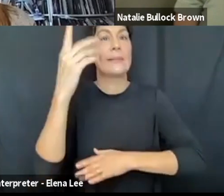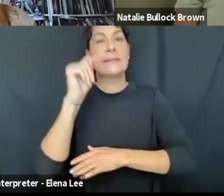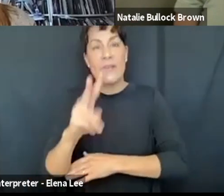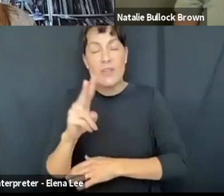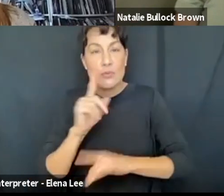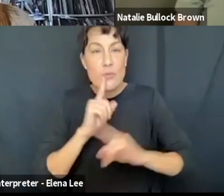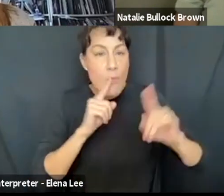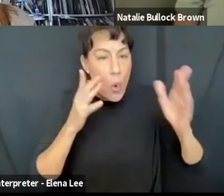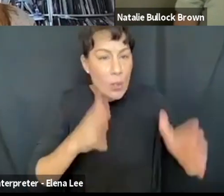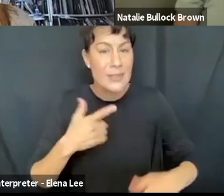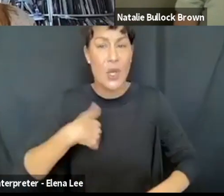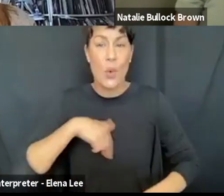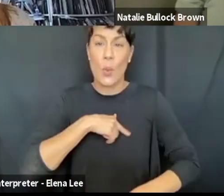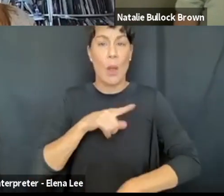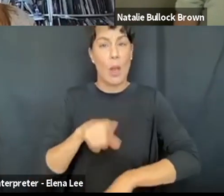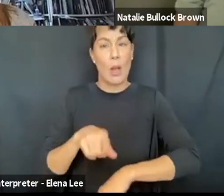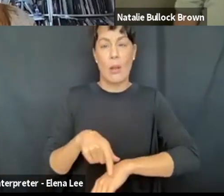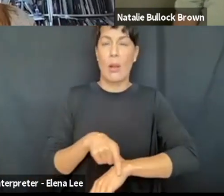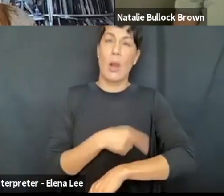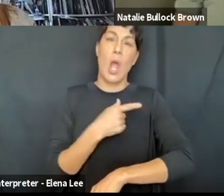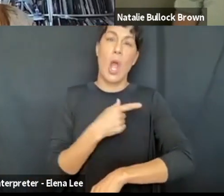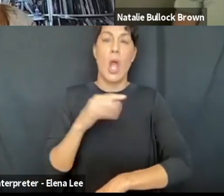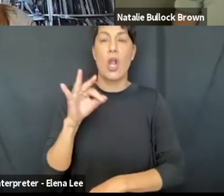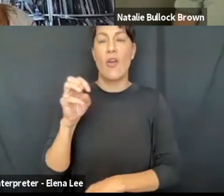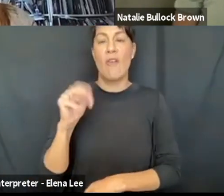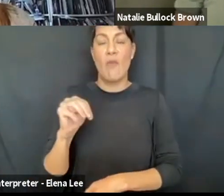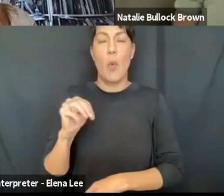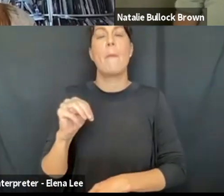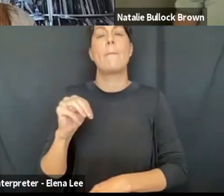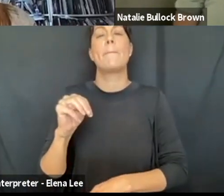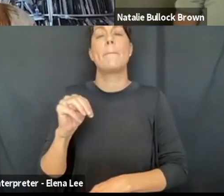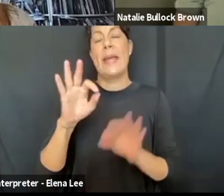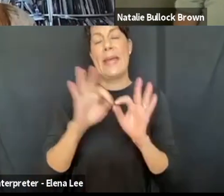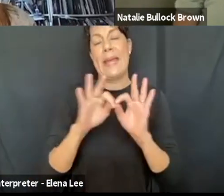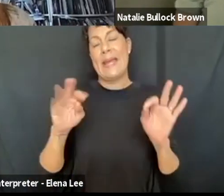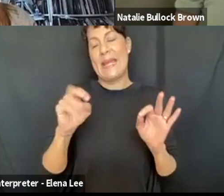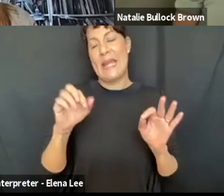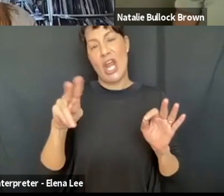we're long form narrative filmmakers. And what that means for us as journalists